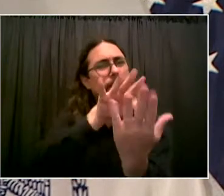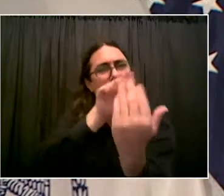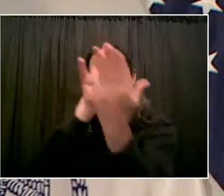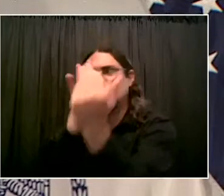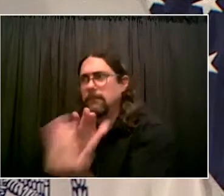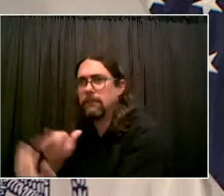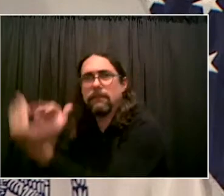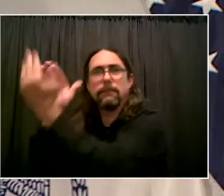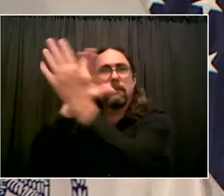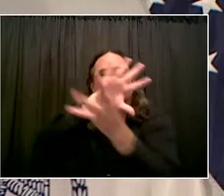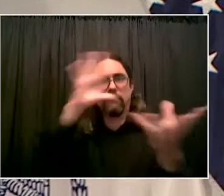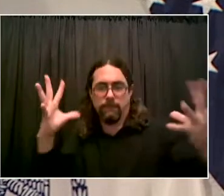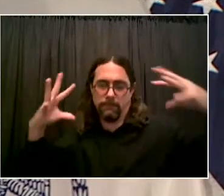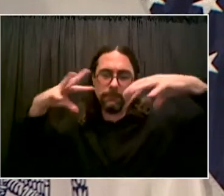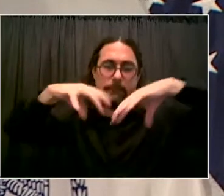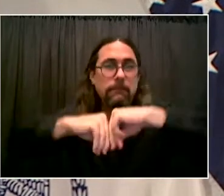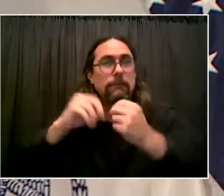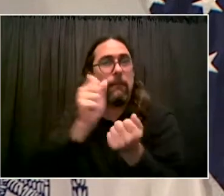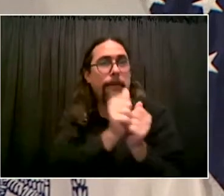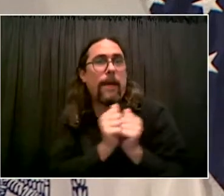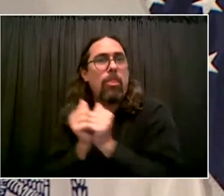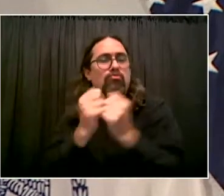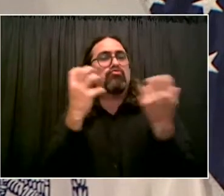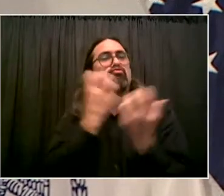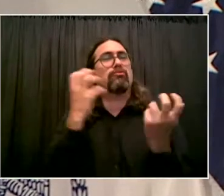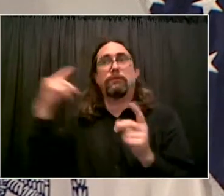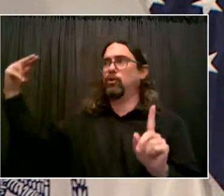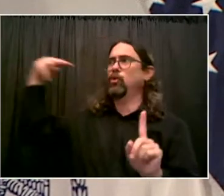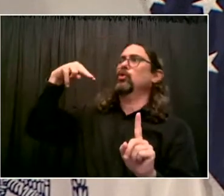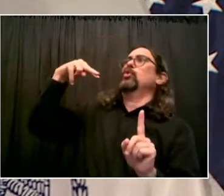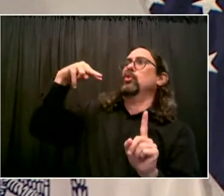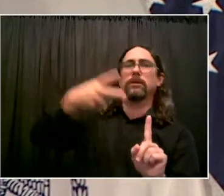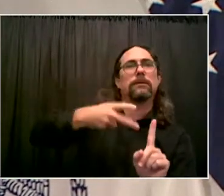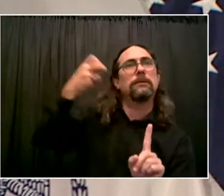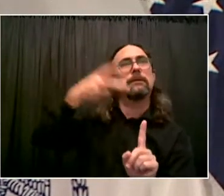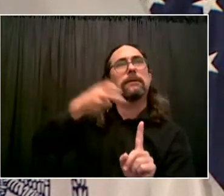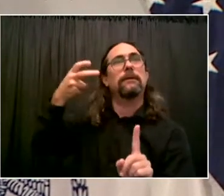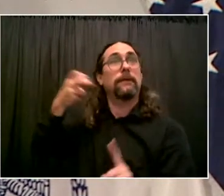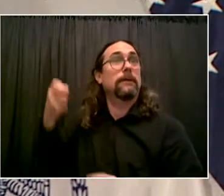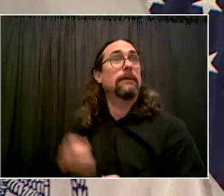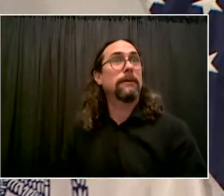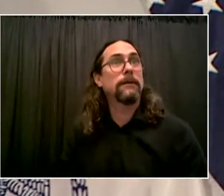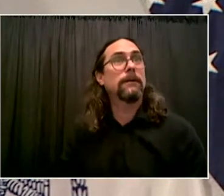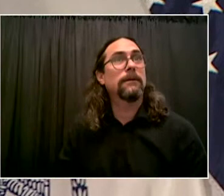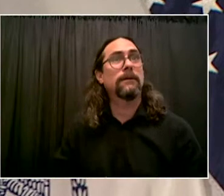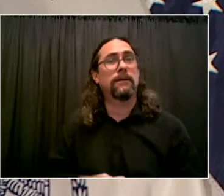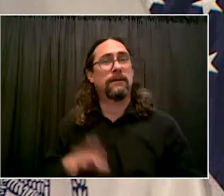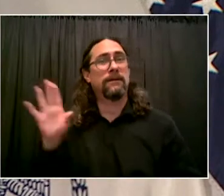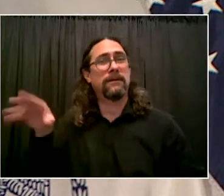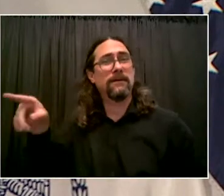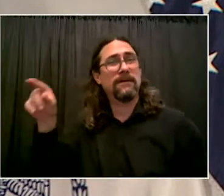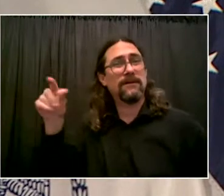TRUTH, RUDY IS LYING. I WOULD SAY TO YOU, LOOK AT THE